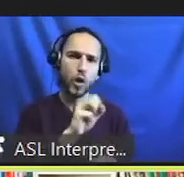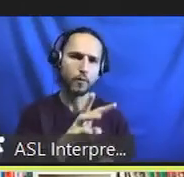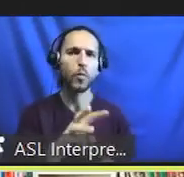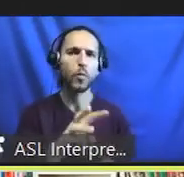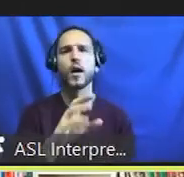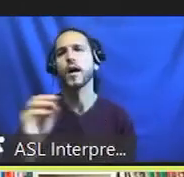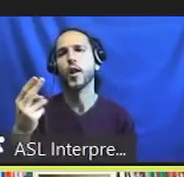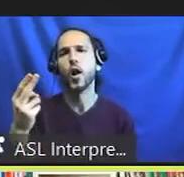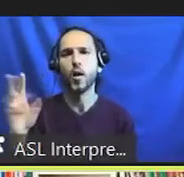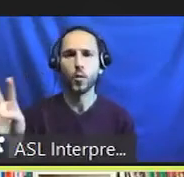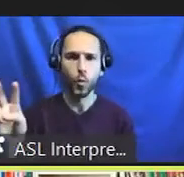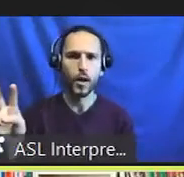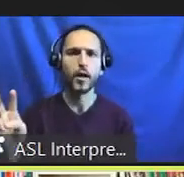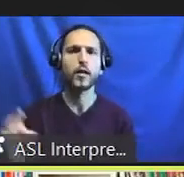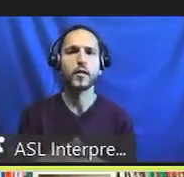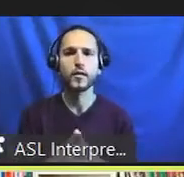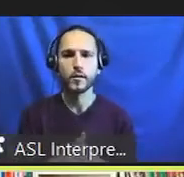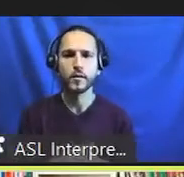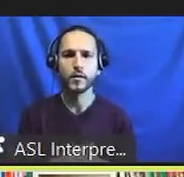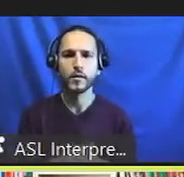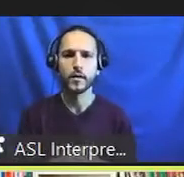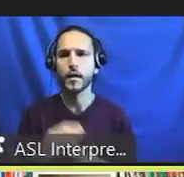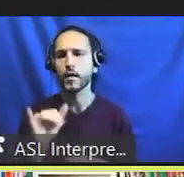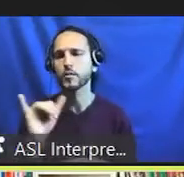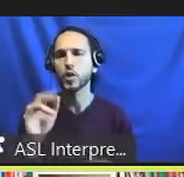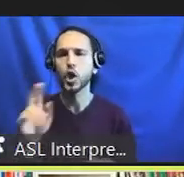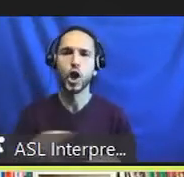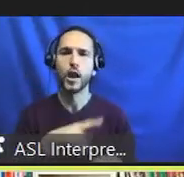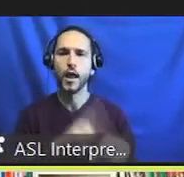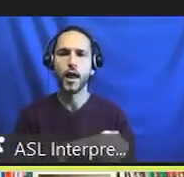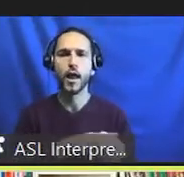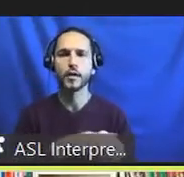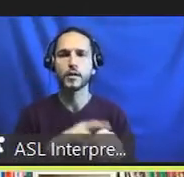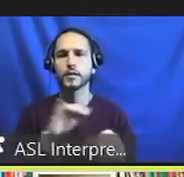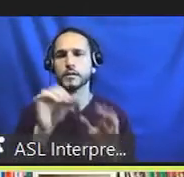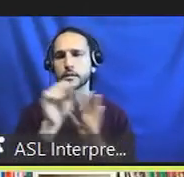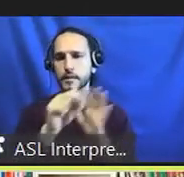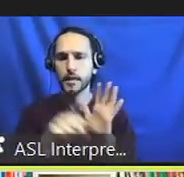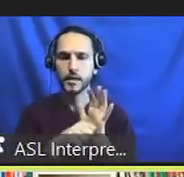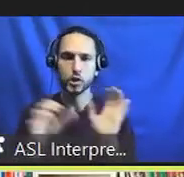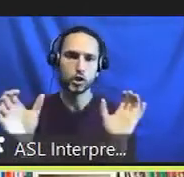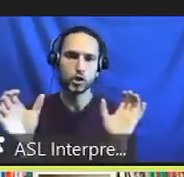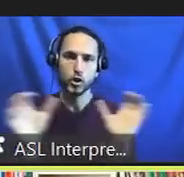and national as well as, often, state certifications.